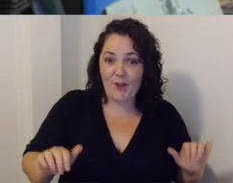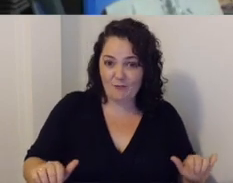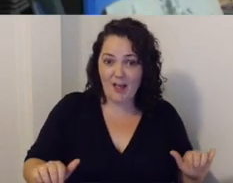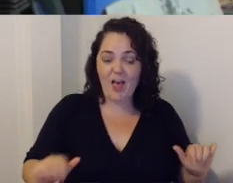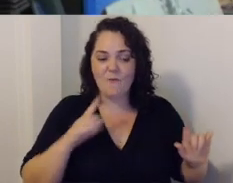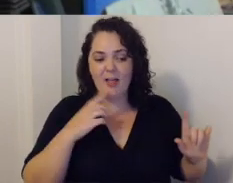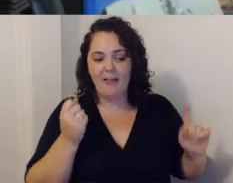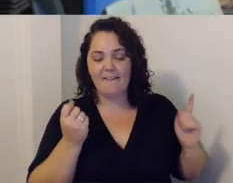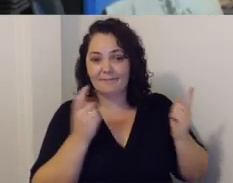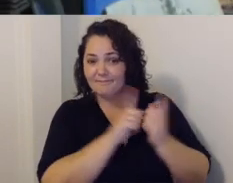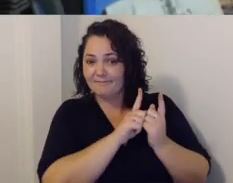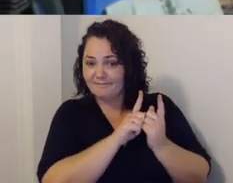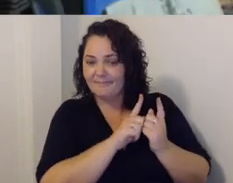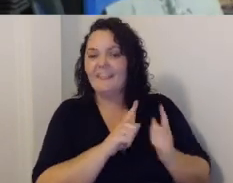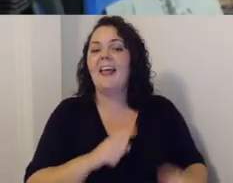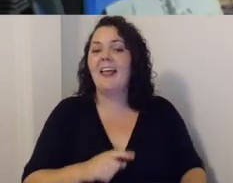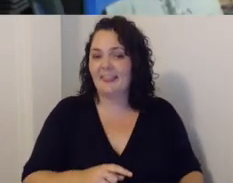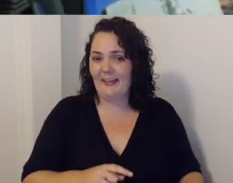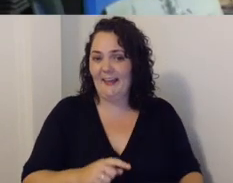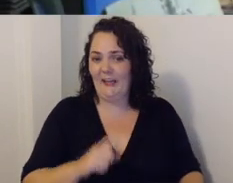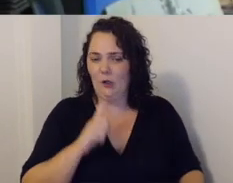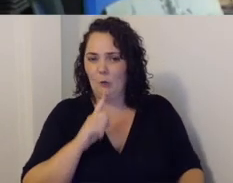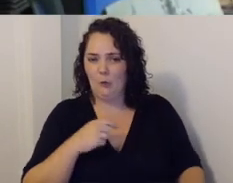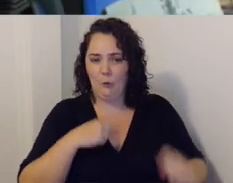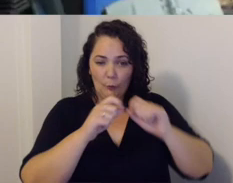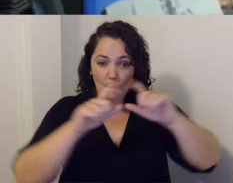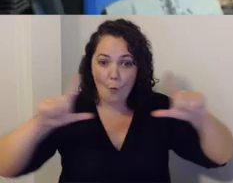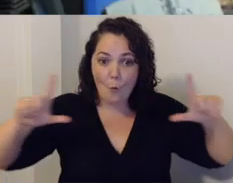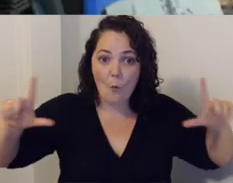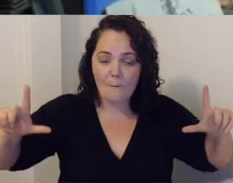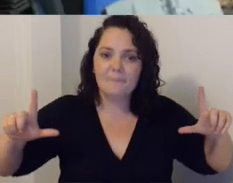zoom right in and we'll have this opportunity to do a double portrait to finish us out for tonight